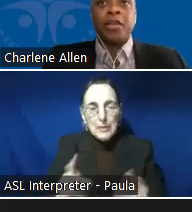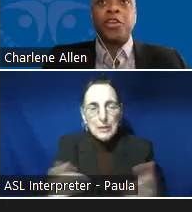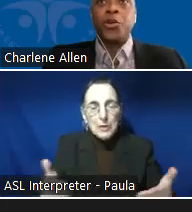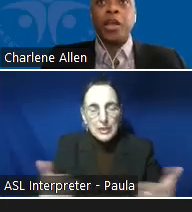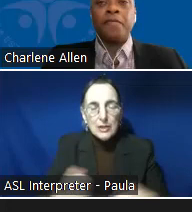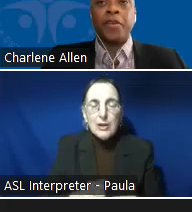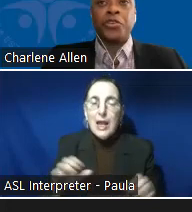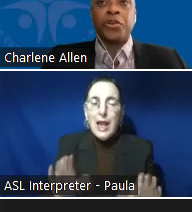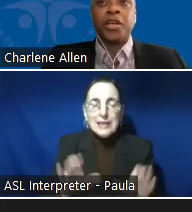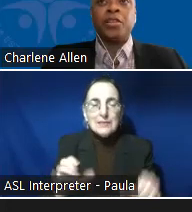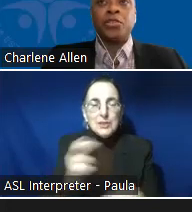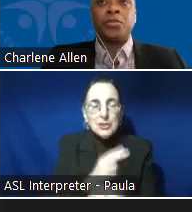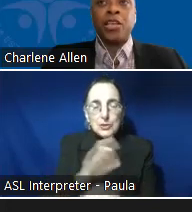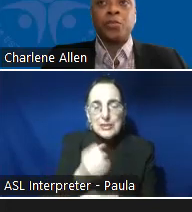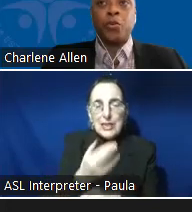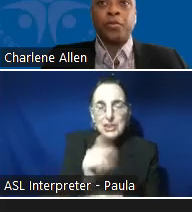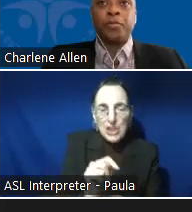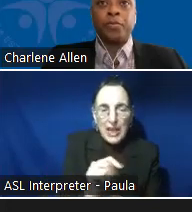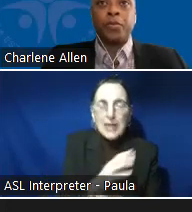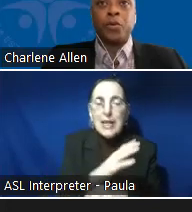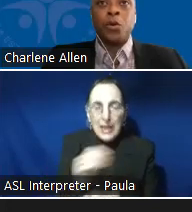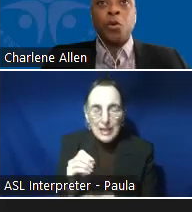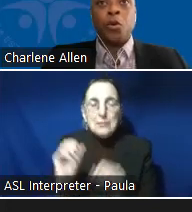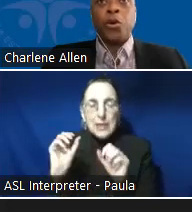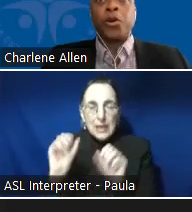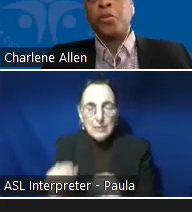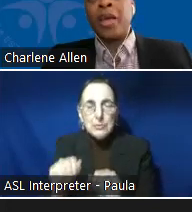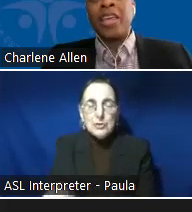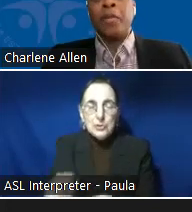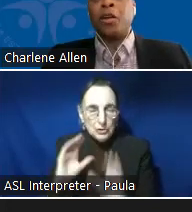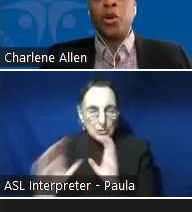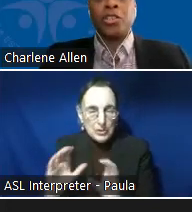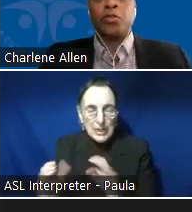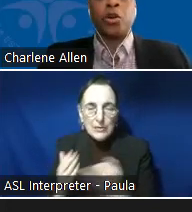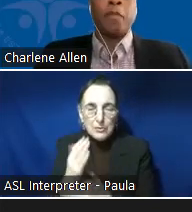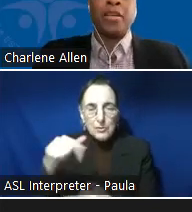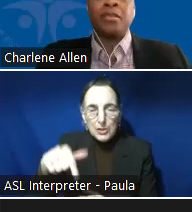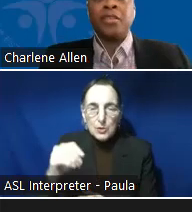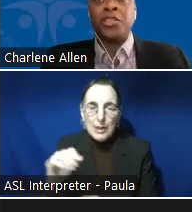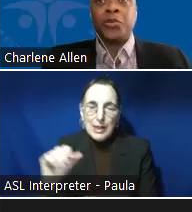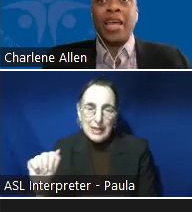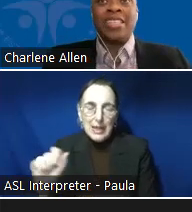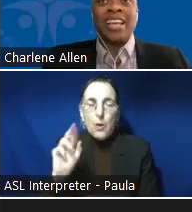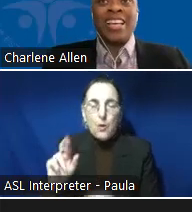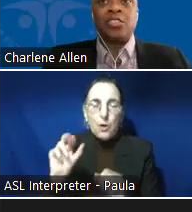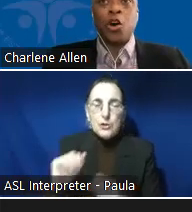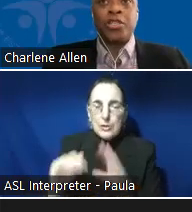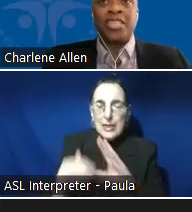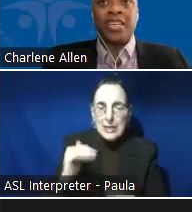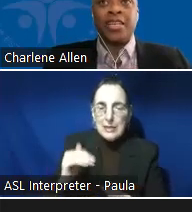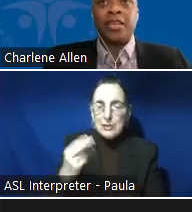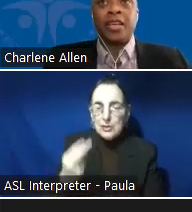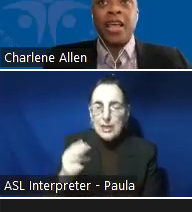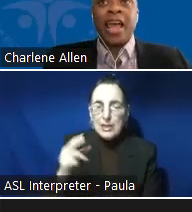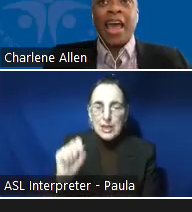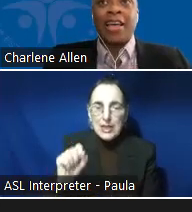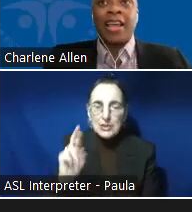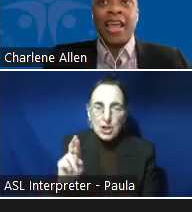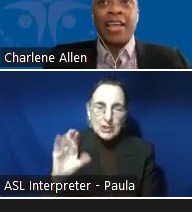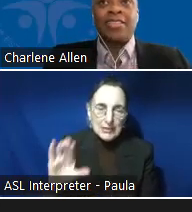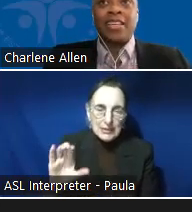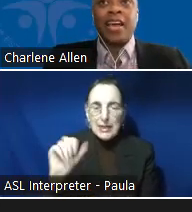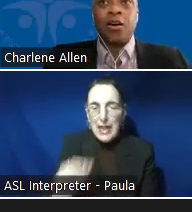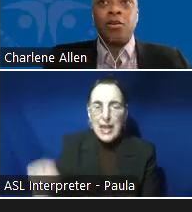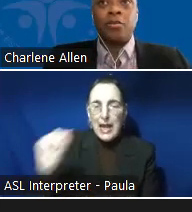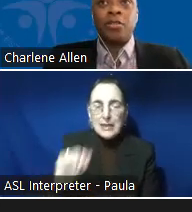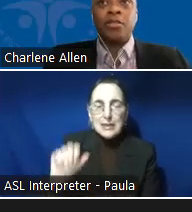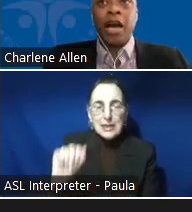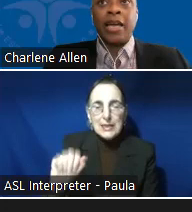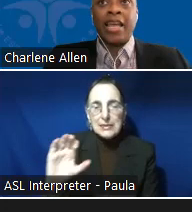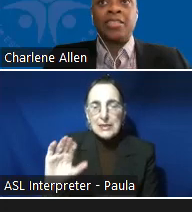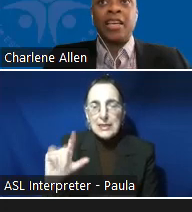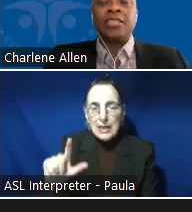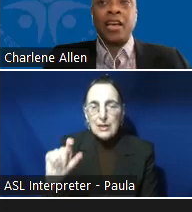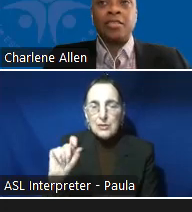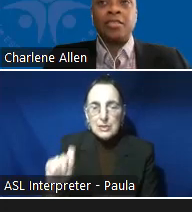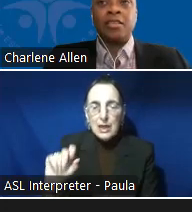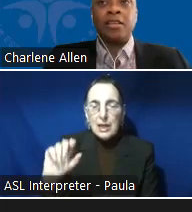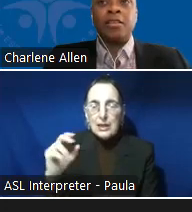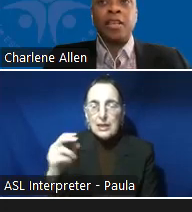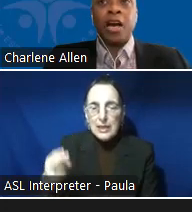the Q&A feature in the Zoom dashboard. Or you may email questions or comments to HSRC@ACL.HHS.GOV.